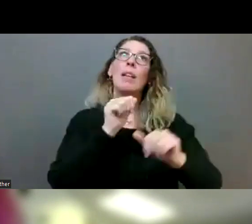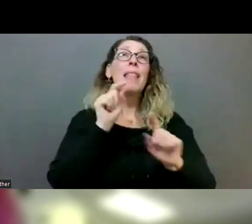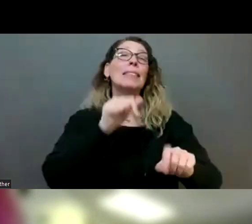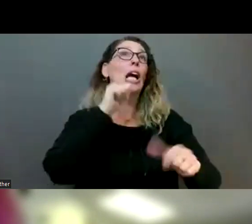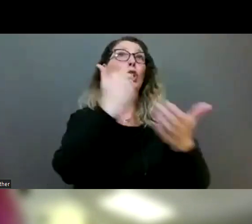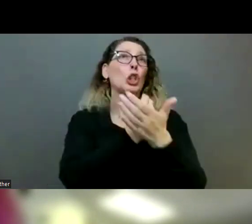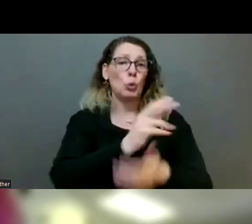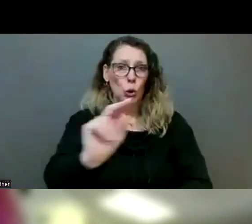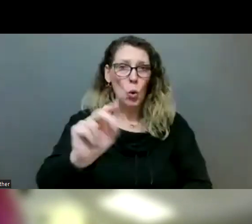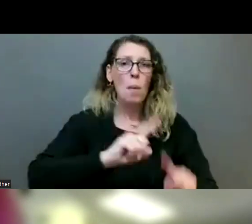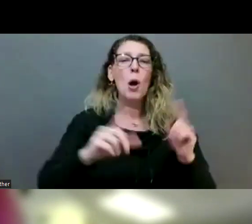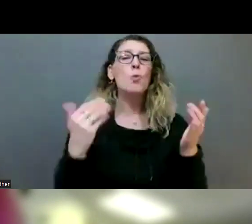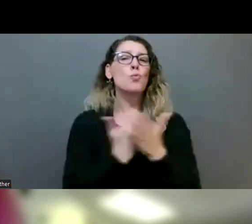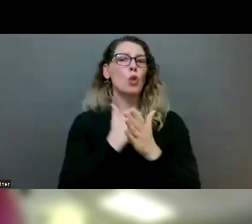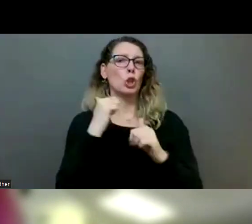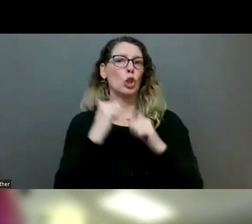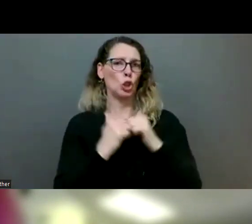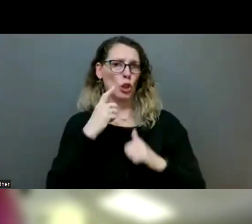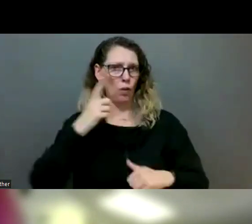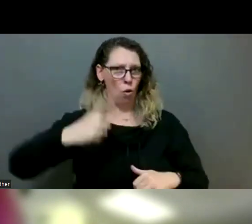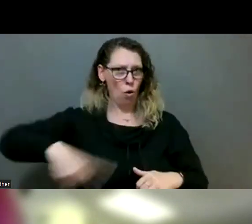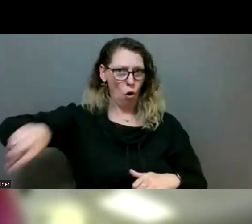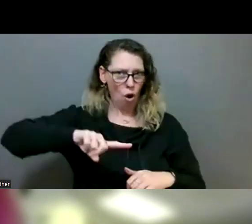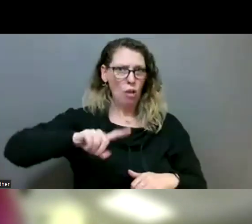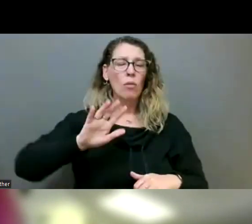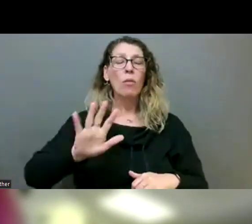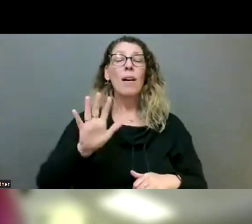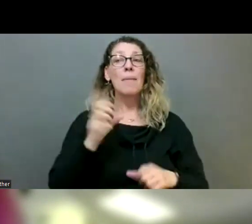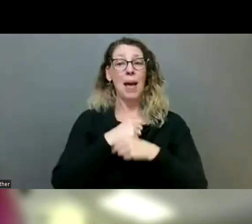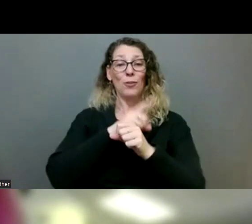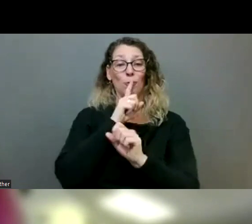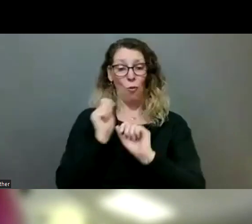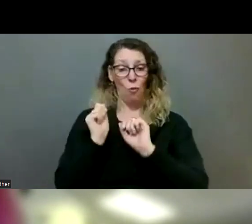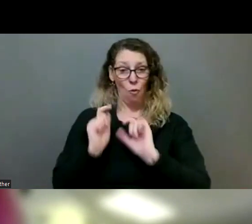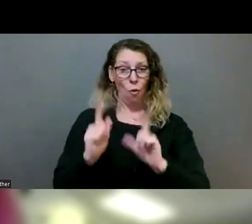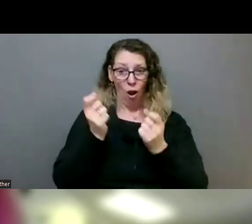be a new structure for some folks right? But ensuring that everybody understands what we